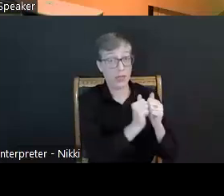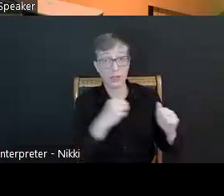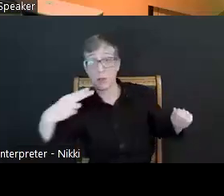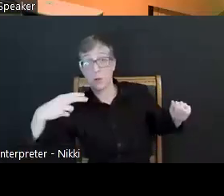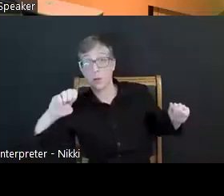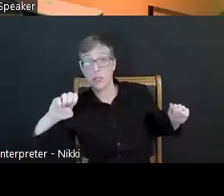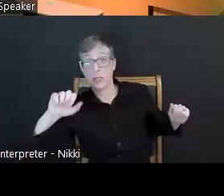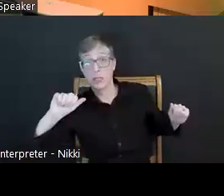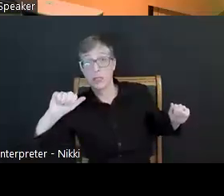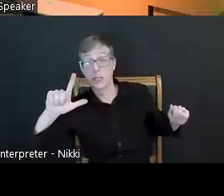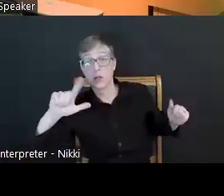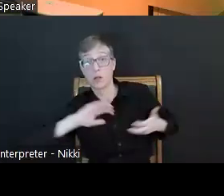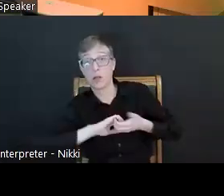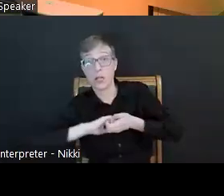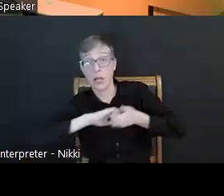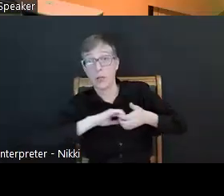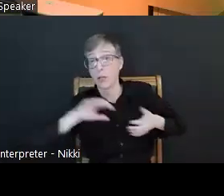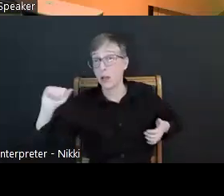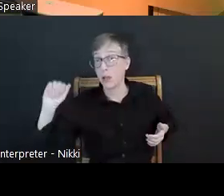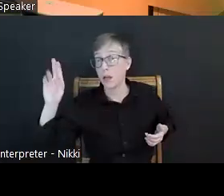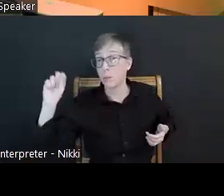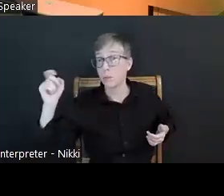their email that they had an appointment reminder for that and Googled what it was and it caused a